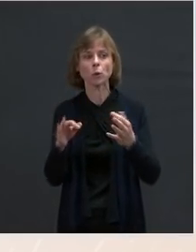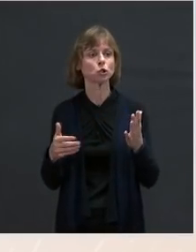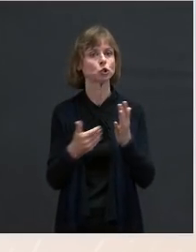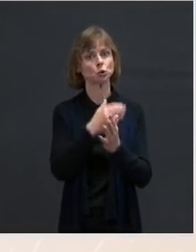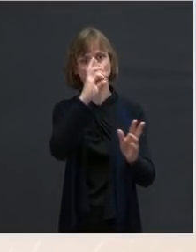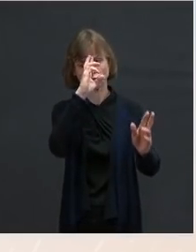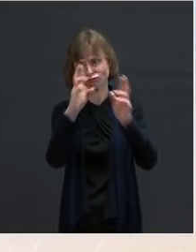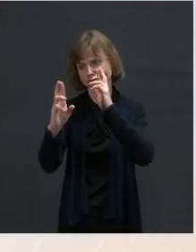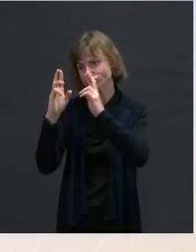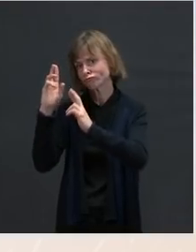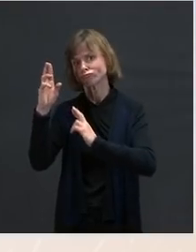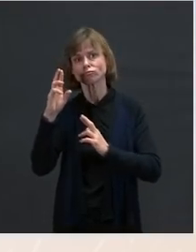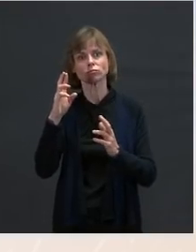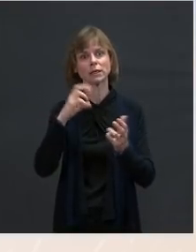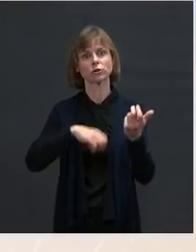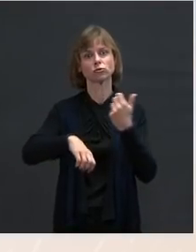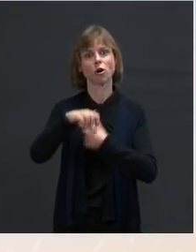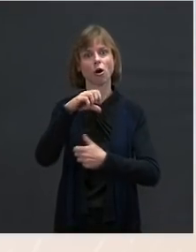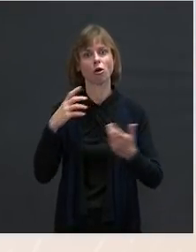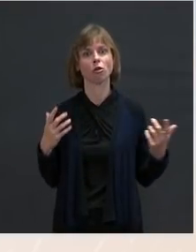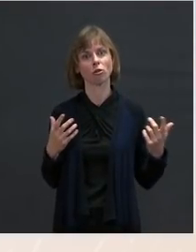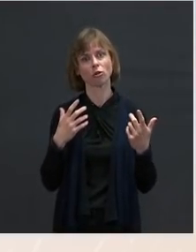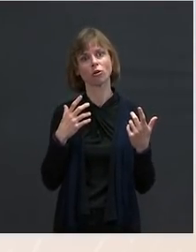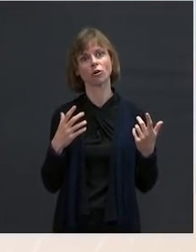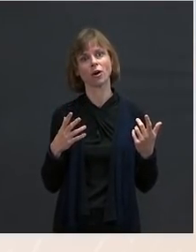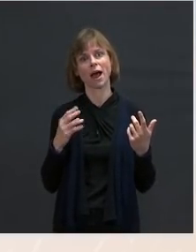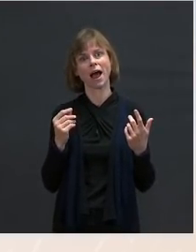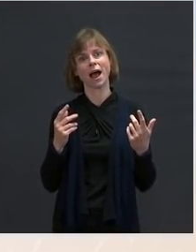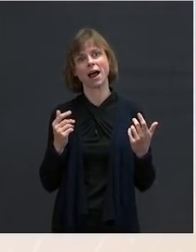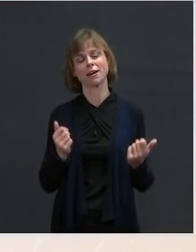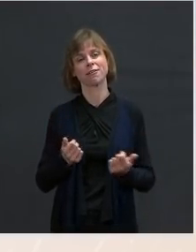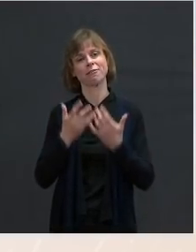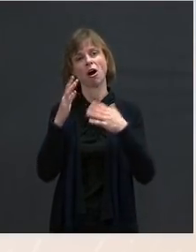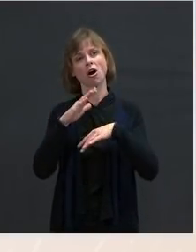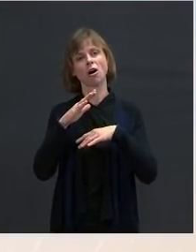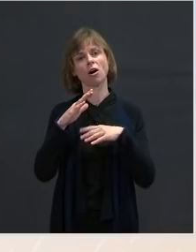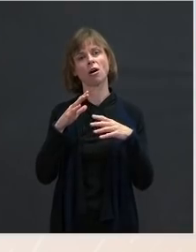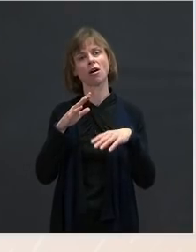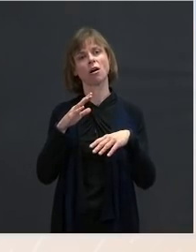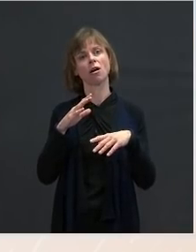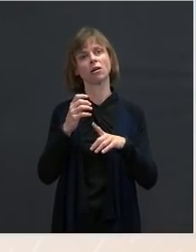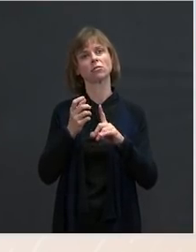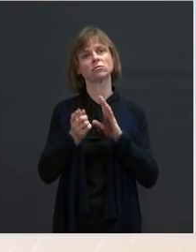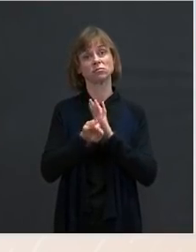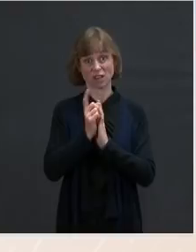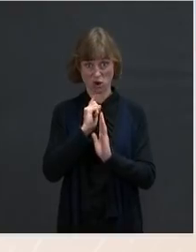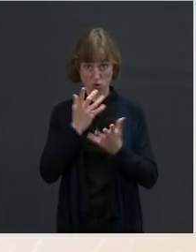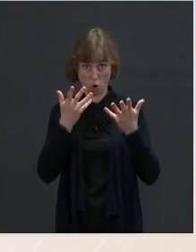and this, you know, fire-on-the-spot kind of policy he has said? Ms. Psaki: Have you asked Senator Manchin and Senator Collins